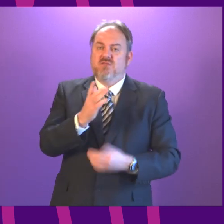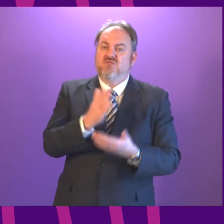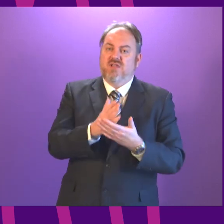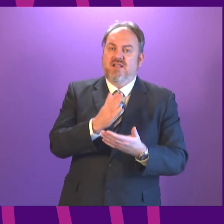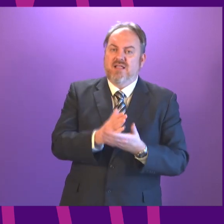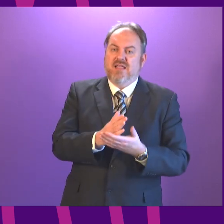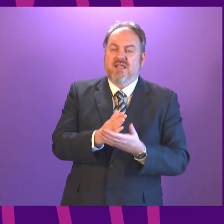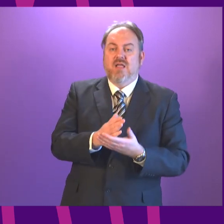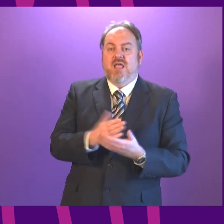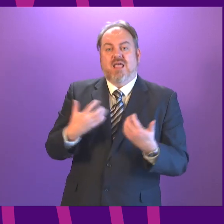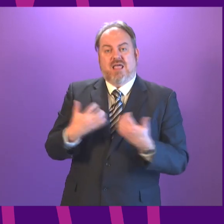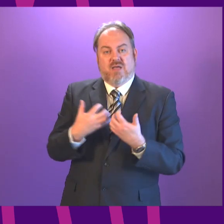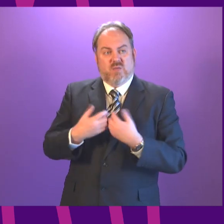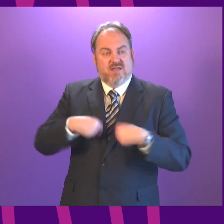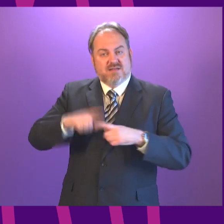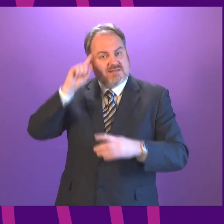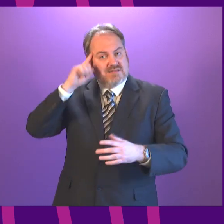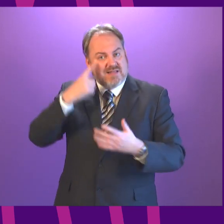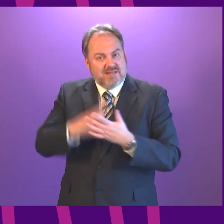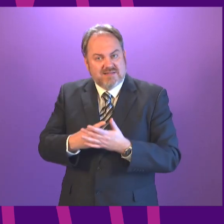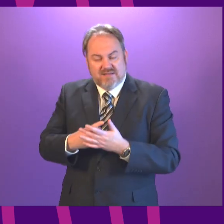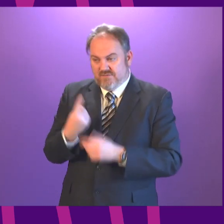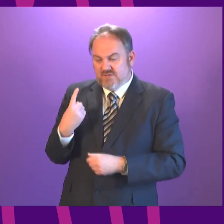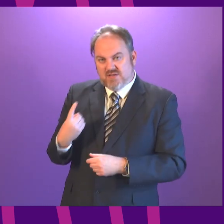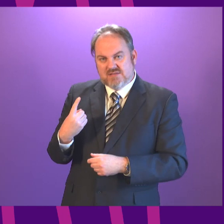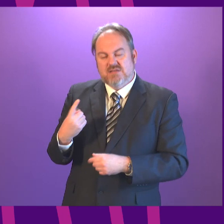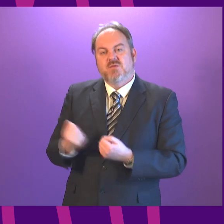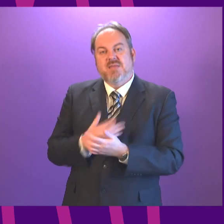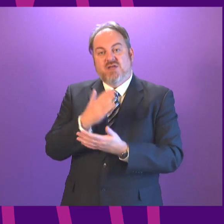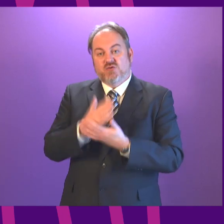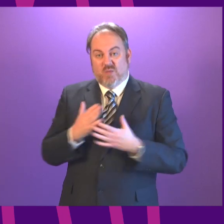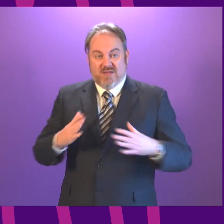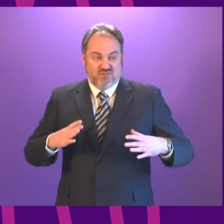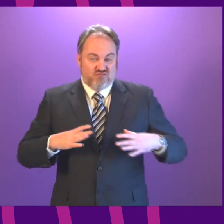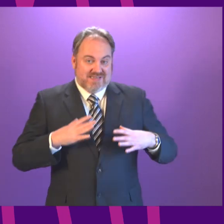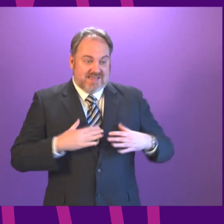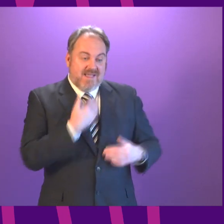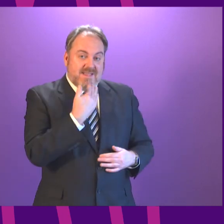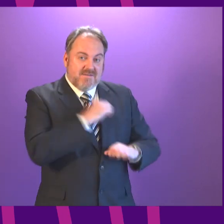we are taking is the need to protect our hospital capacity for Covid patients and non-Covid